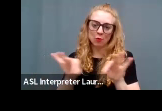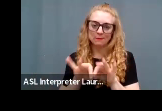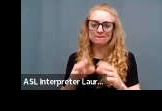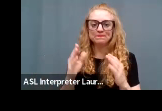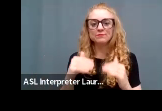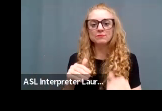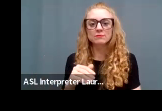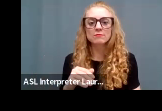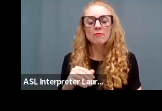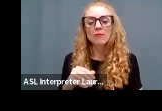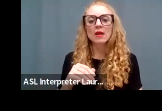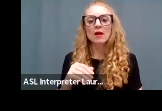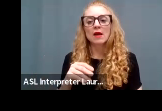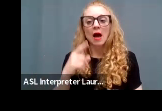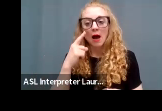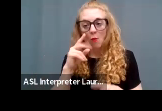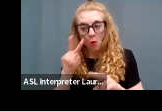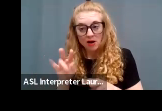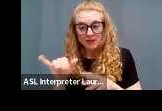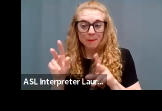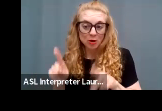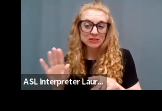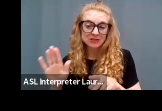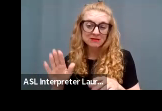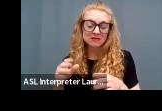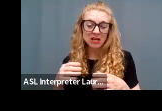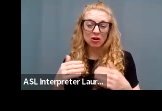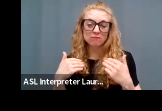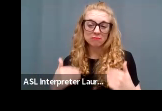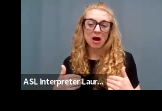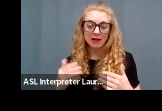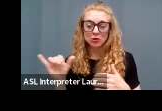on an individuals condition is is also a really important thing and we can automate some of that